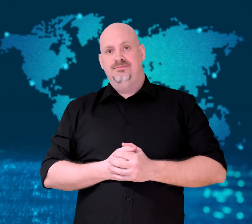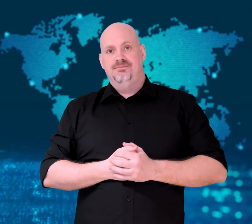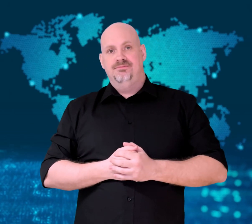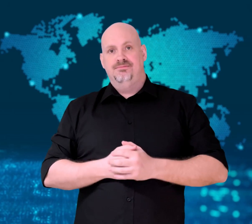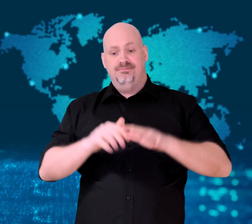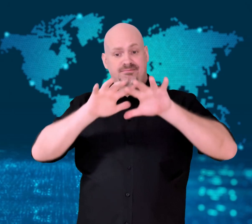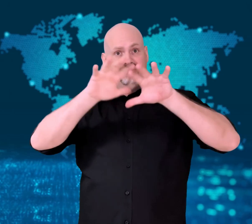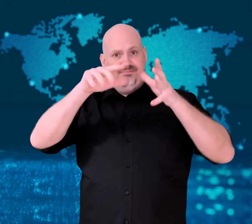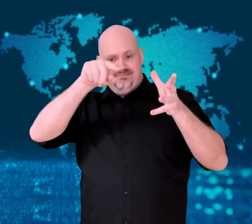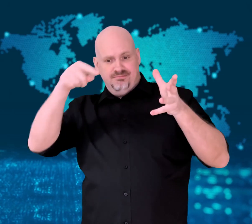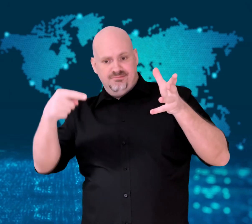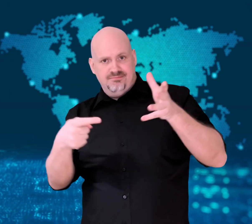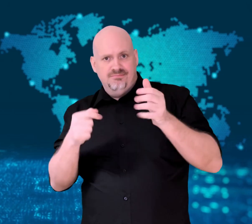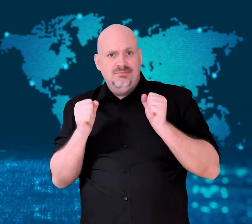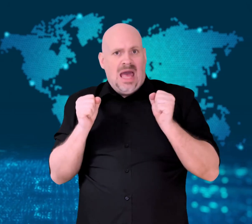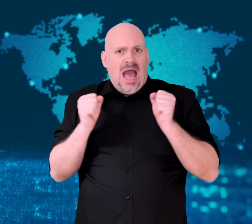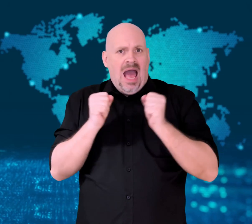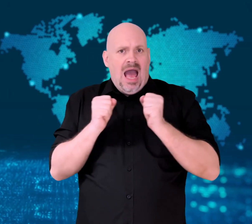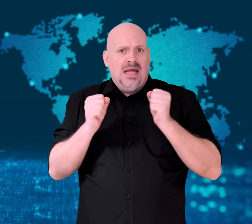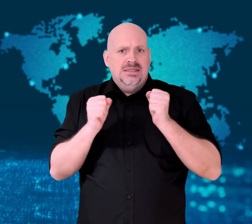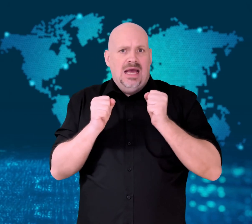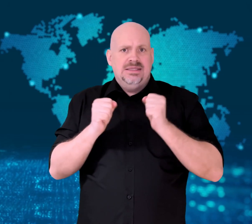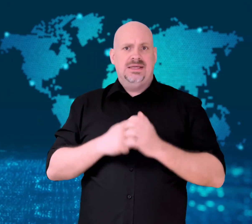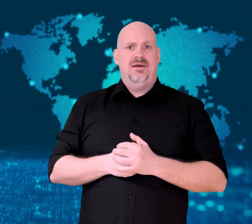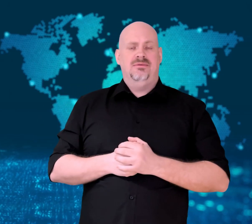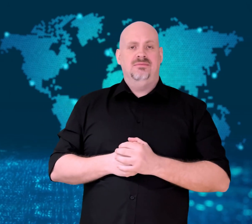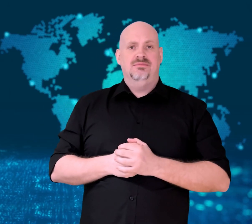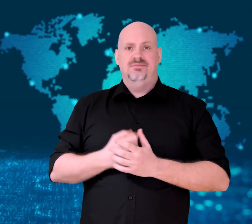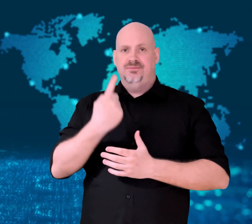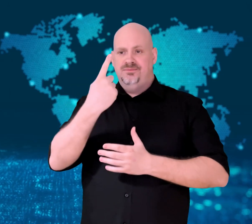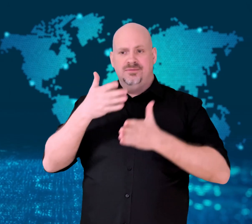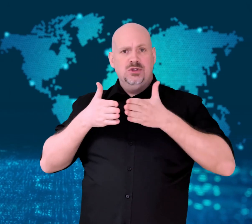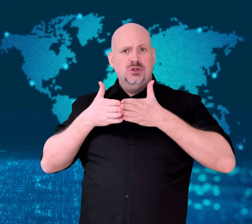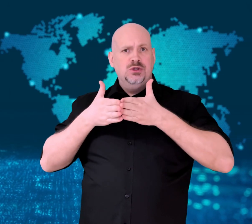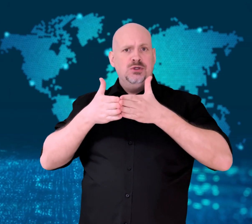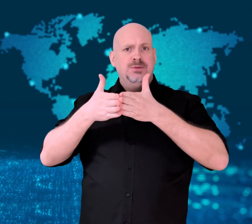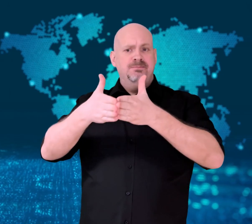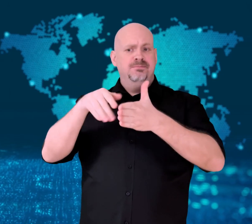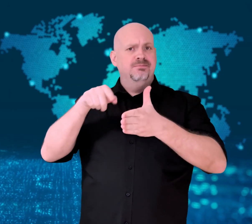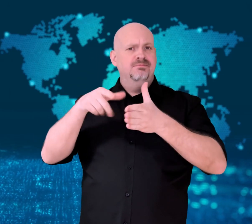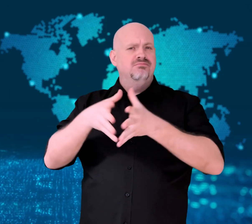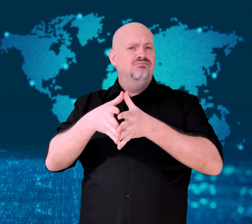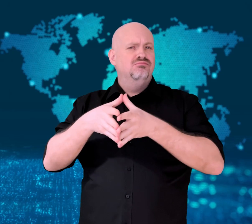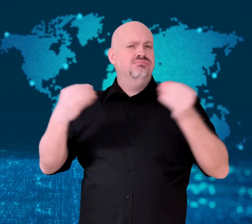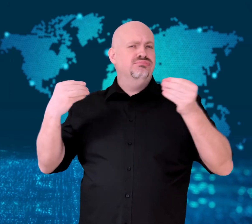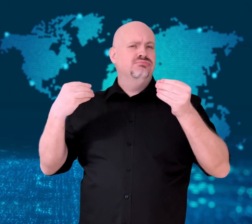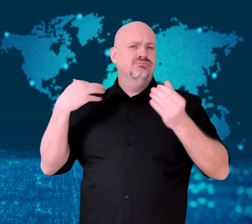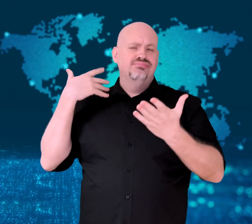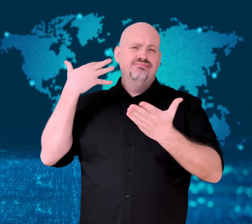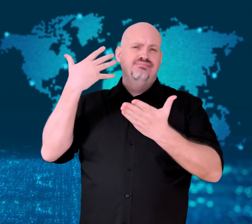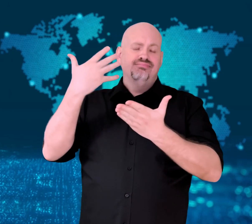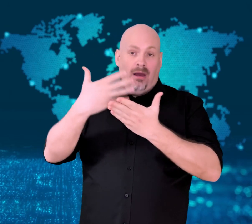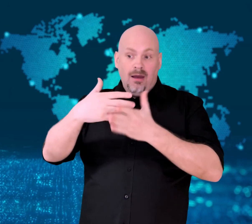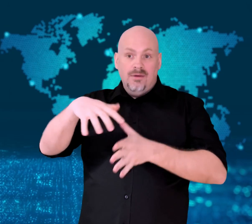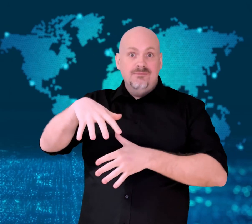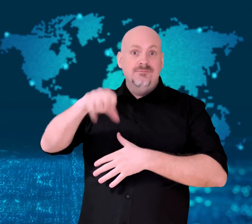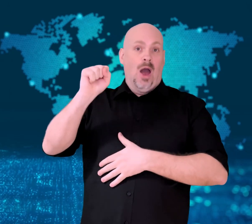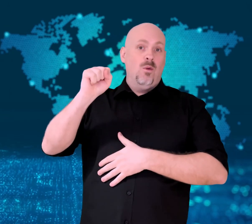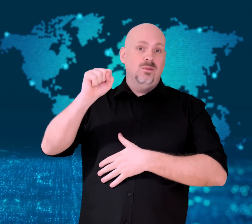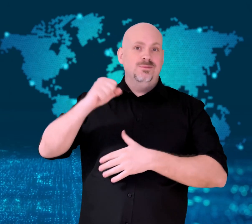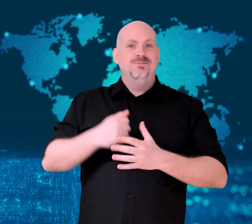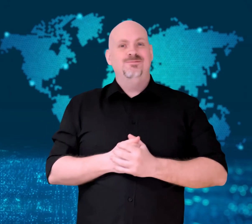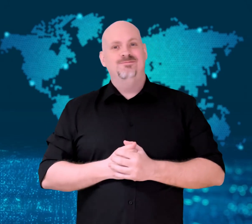Lost ship found.